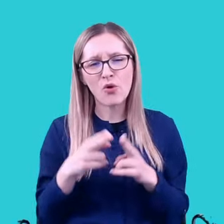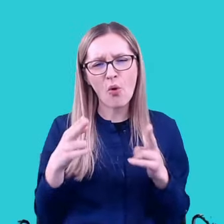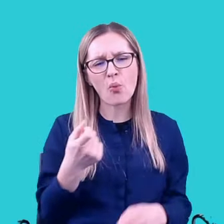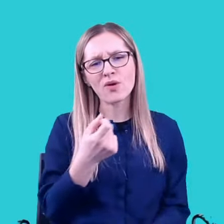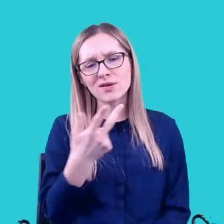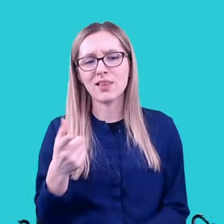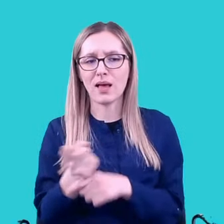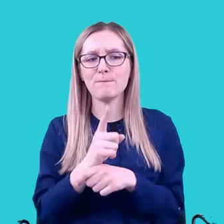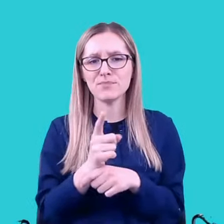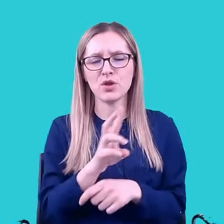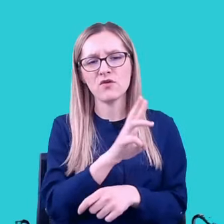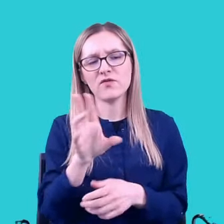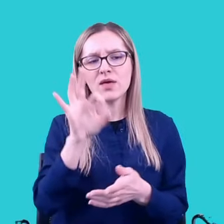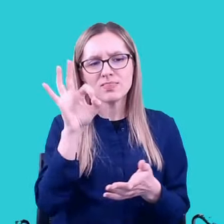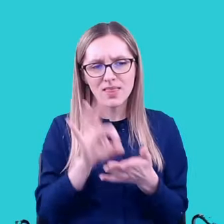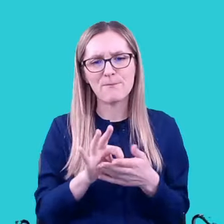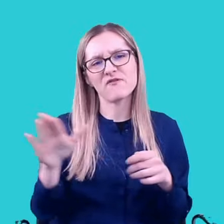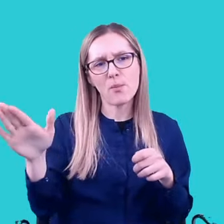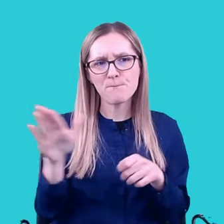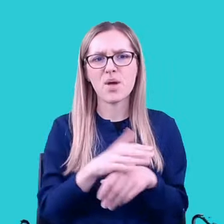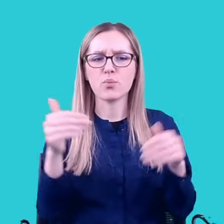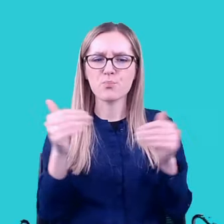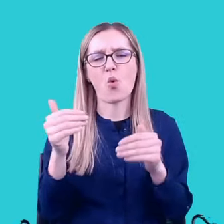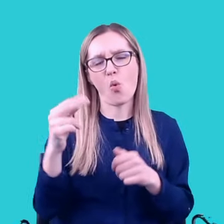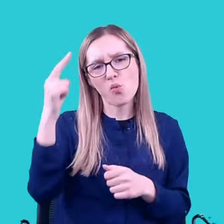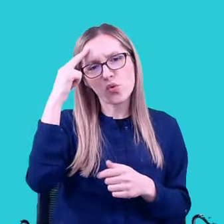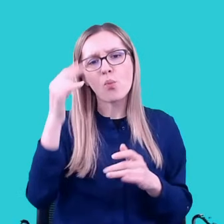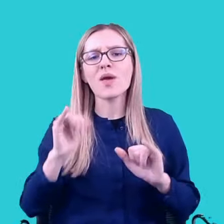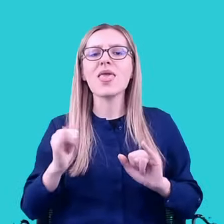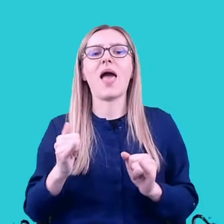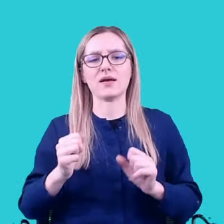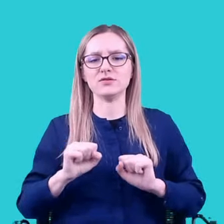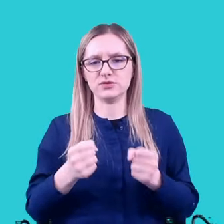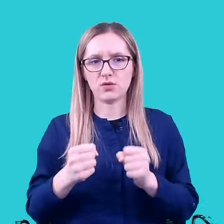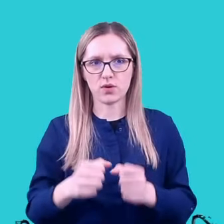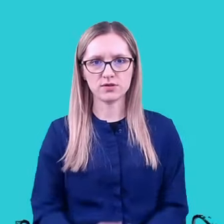you will be able to fully understand how this type of device works.